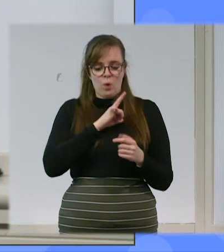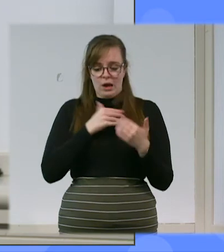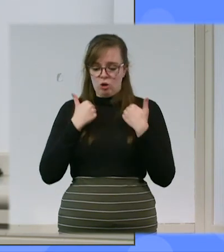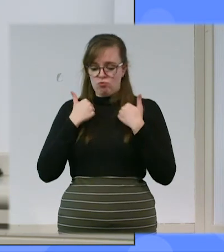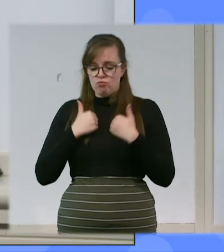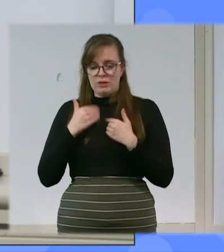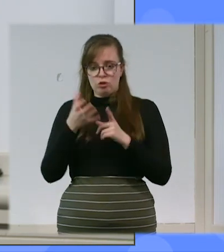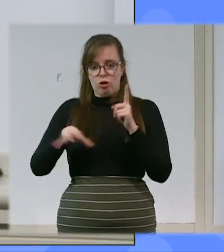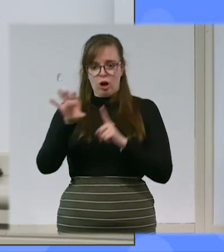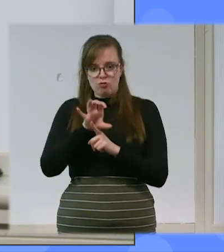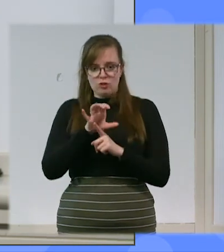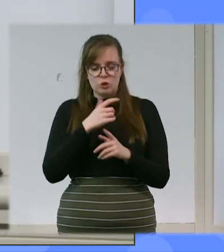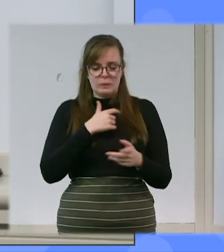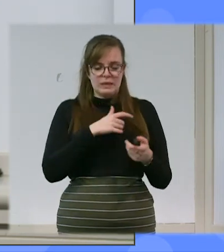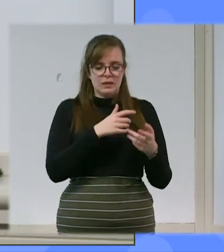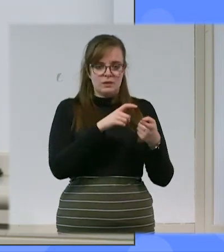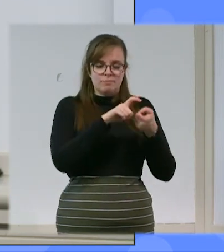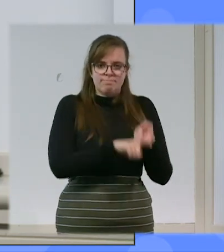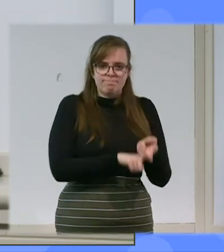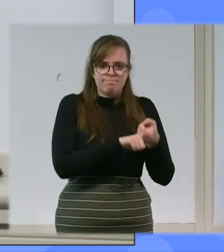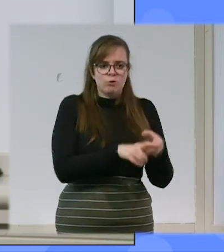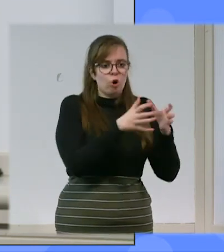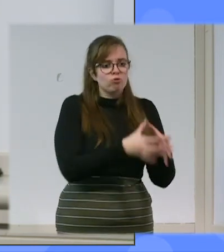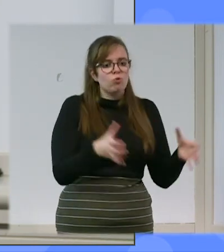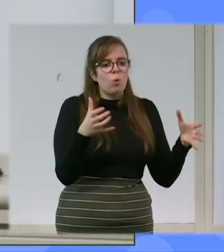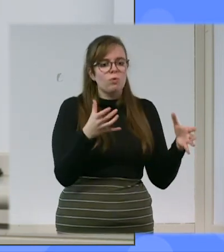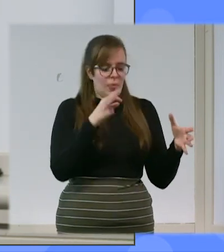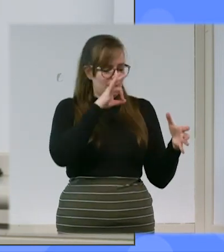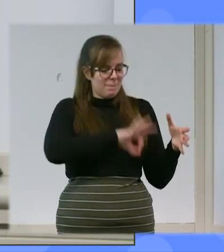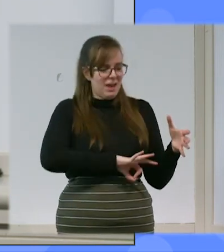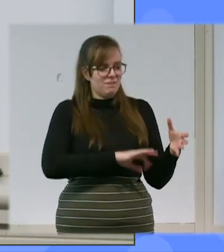keep hanging on to growth when the benefits are no longer apparent in rich